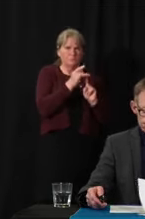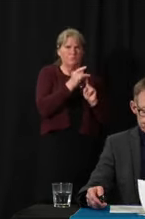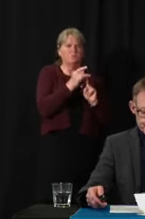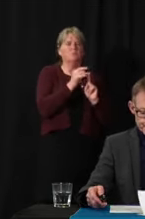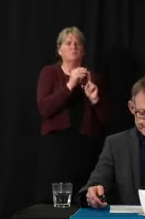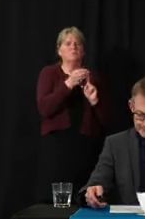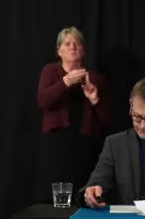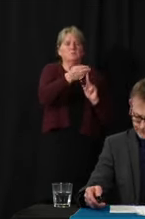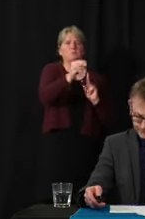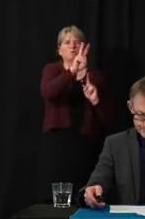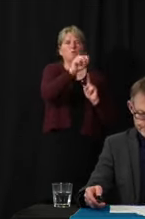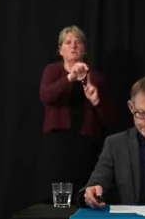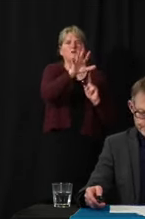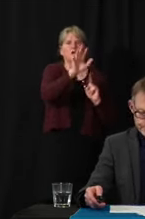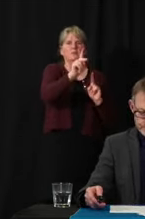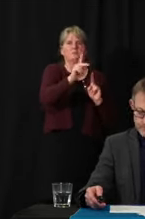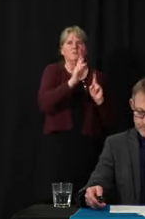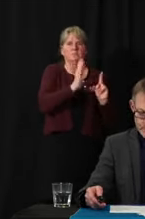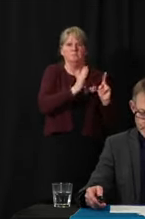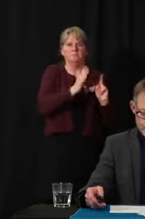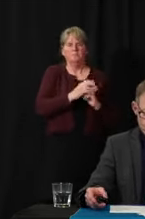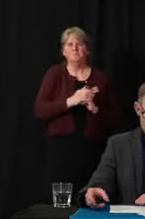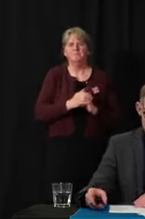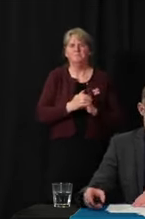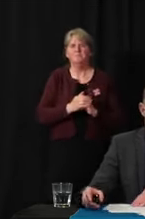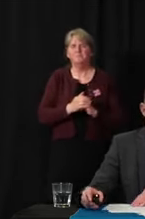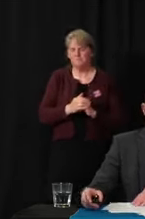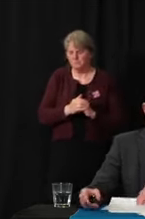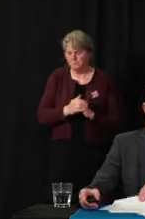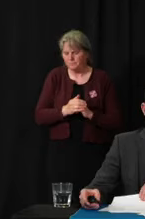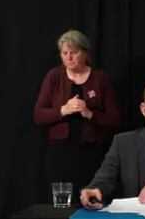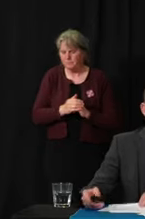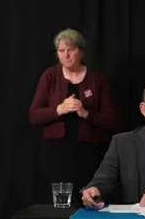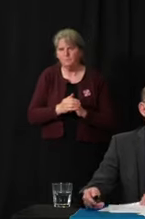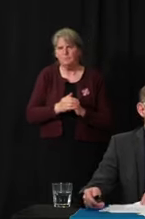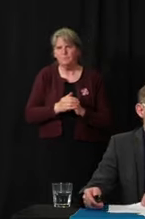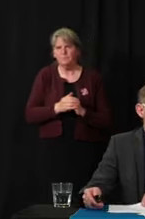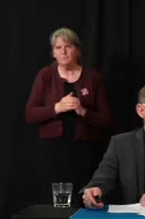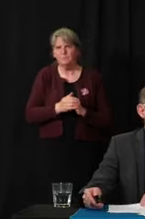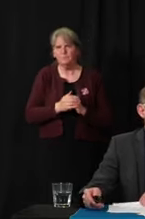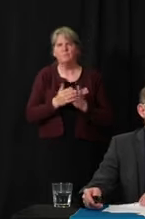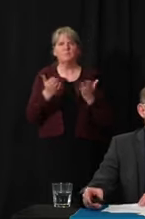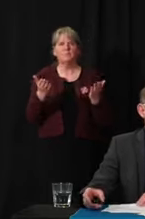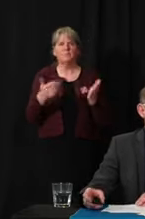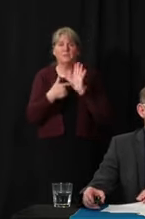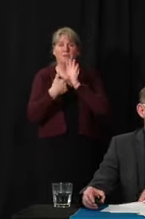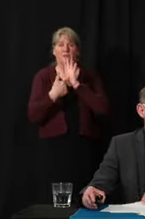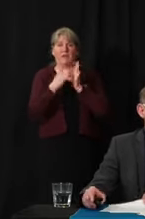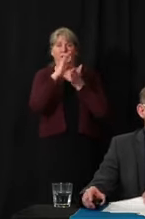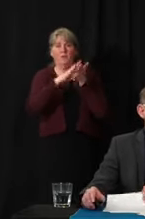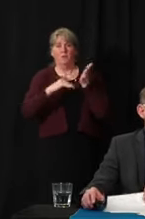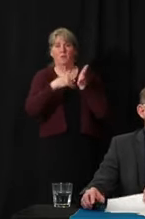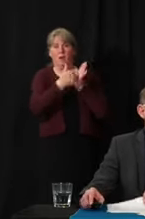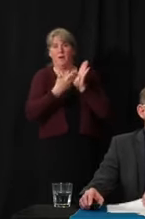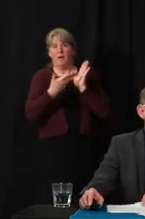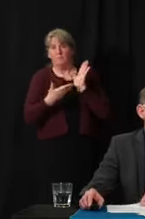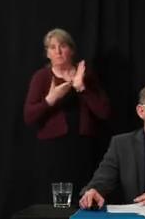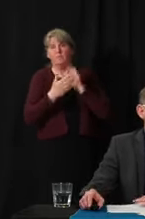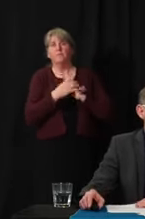isolation.